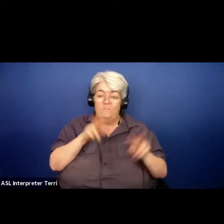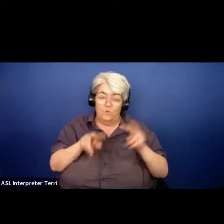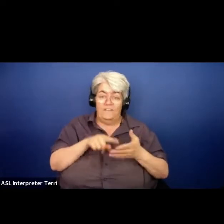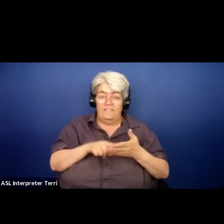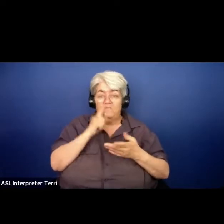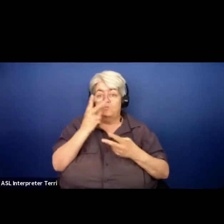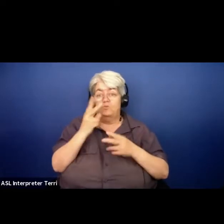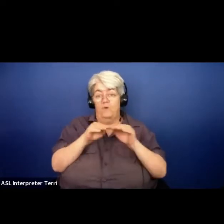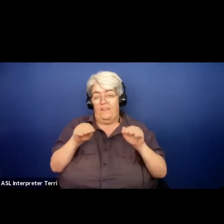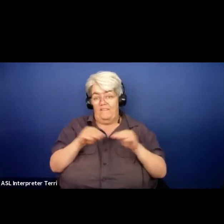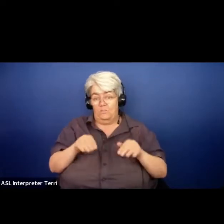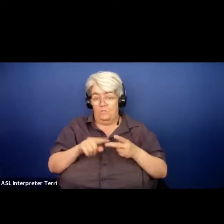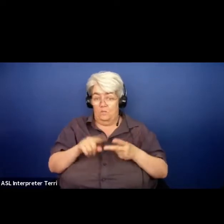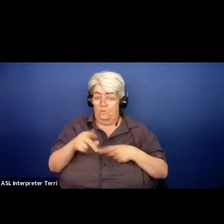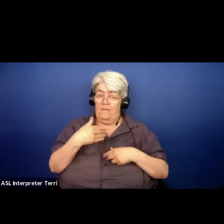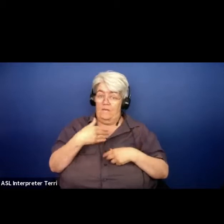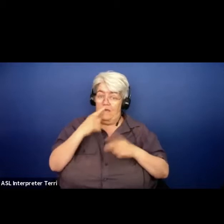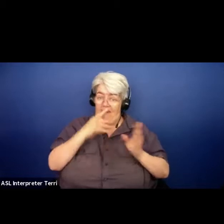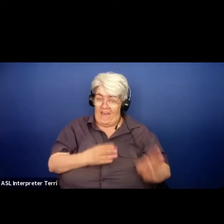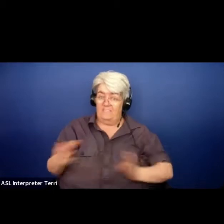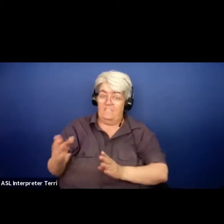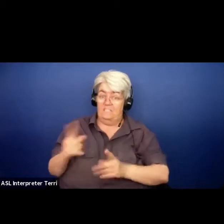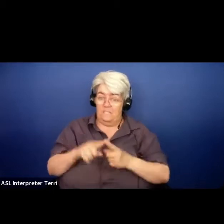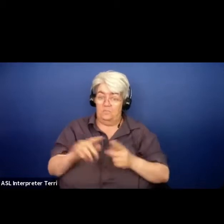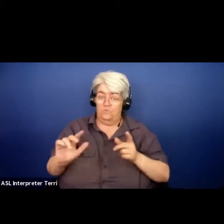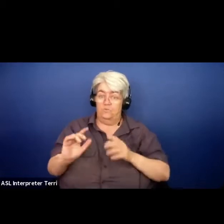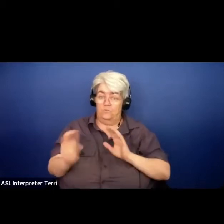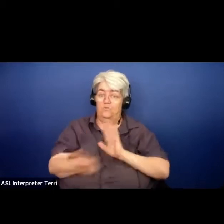One is do they have the intend to commit